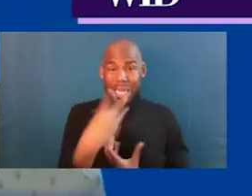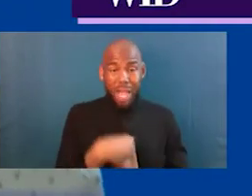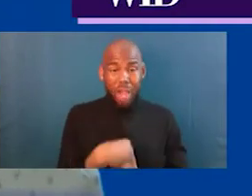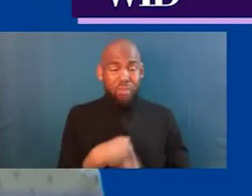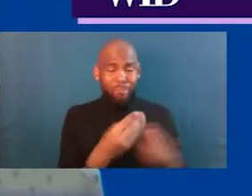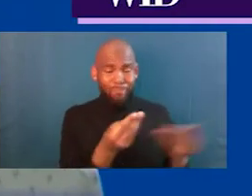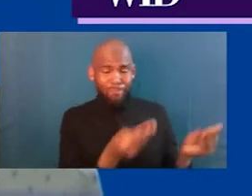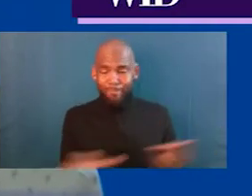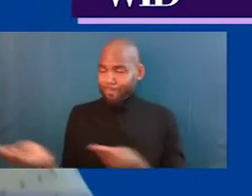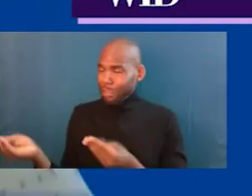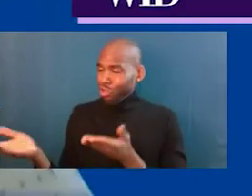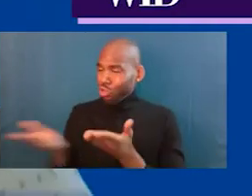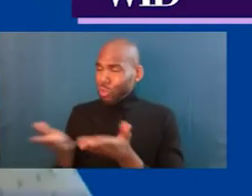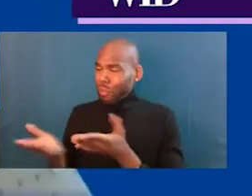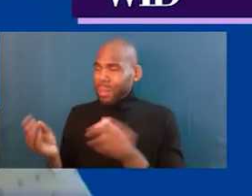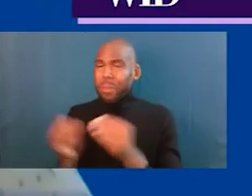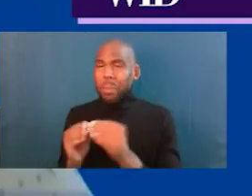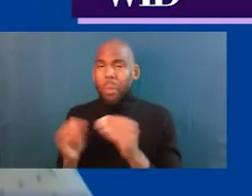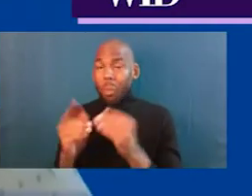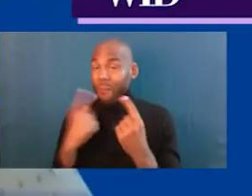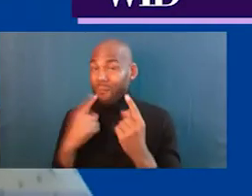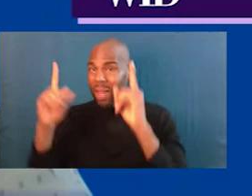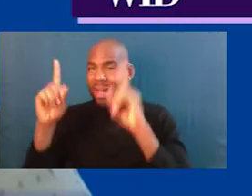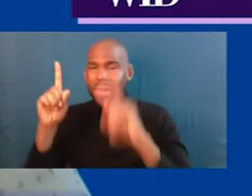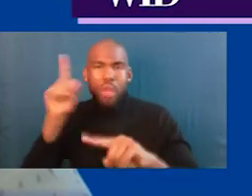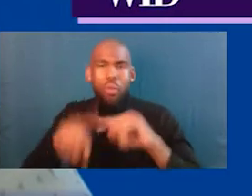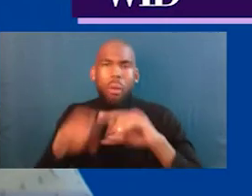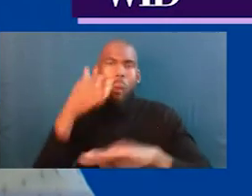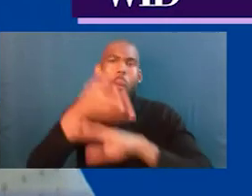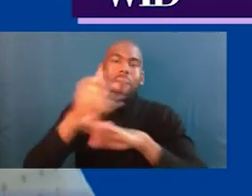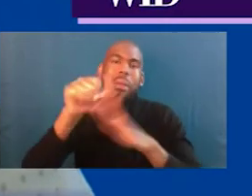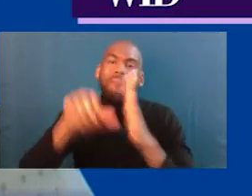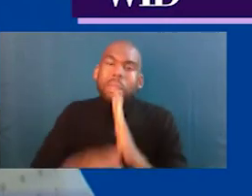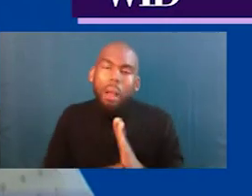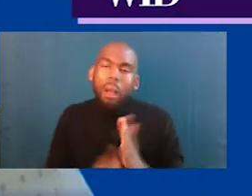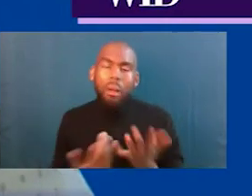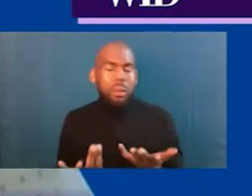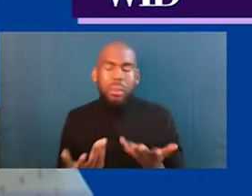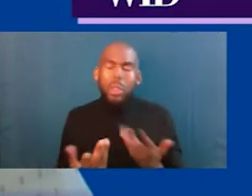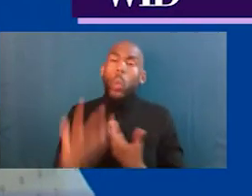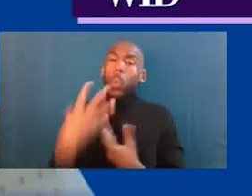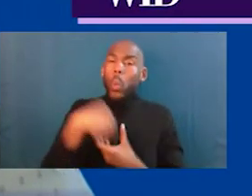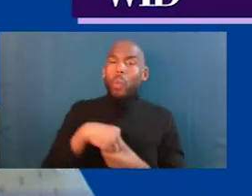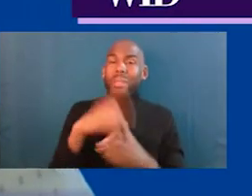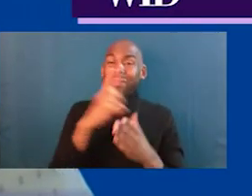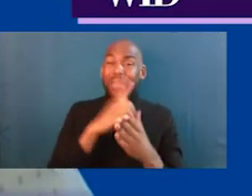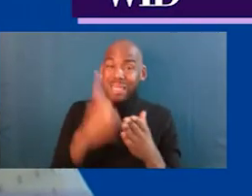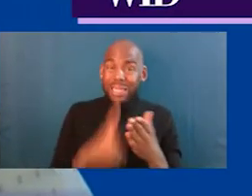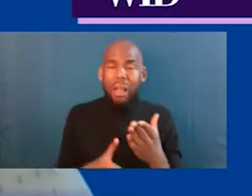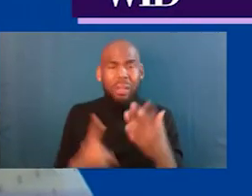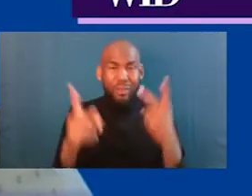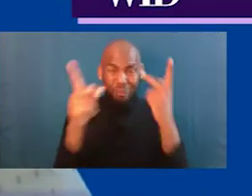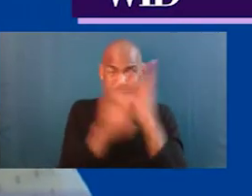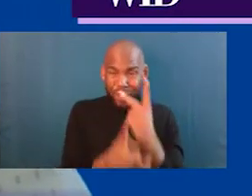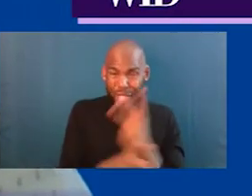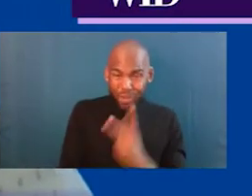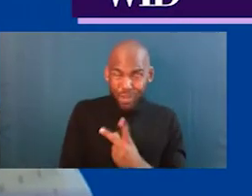more effectively. You can't underemphasize how doing inclusive design and figuring out